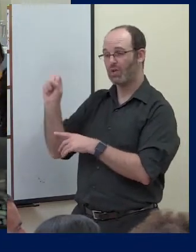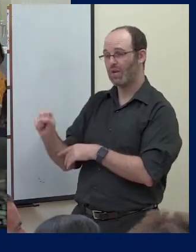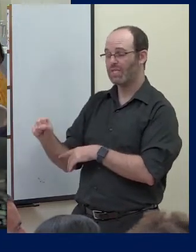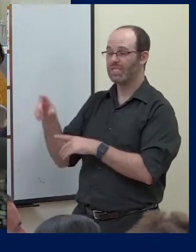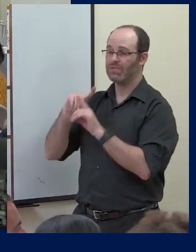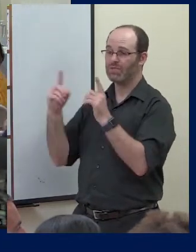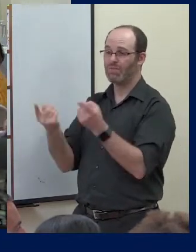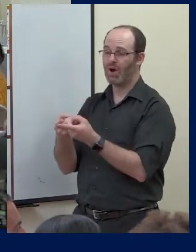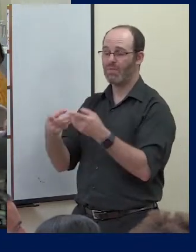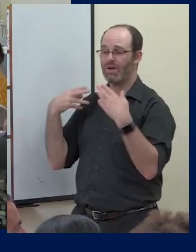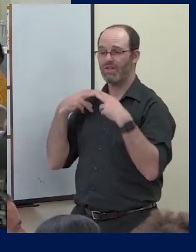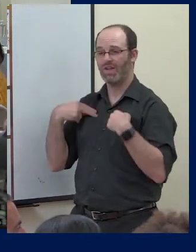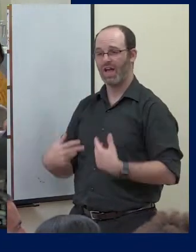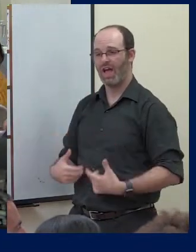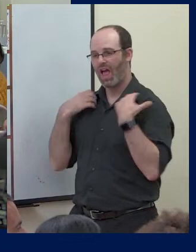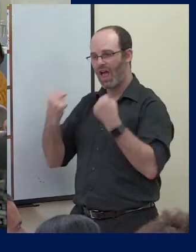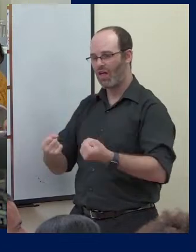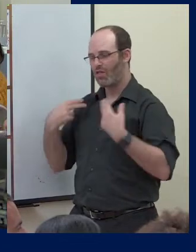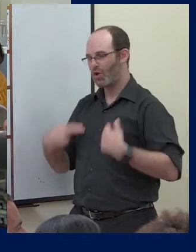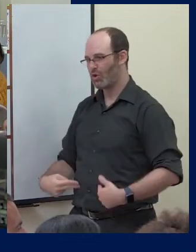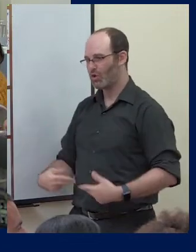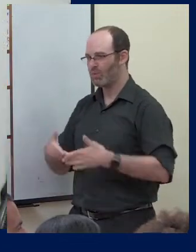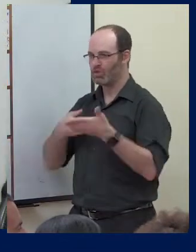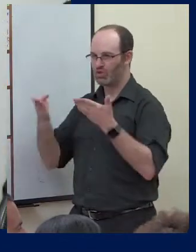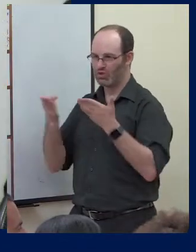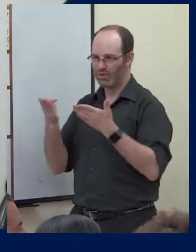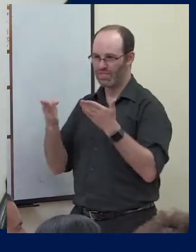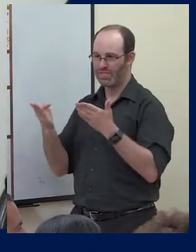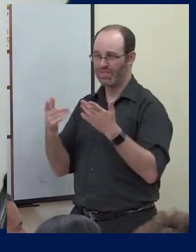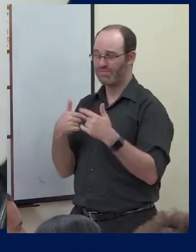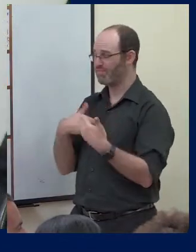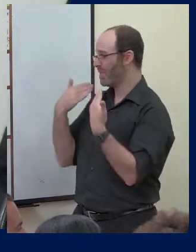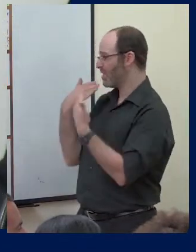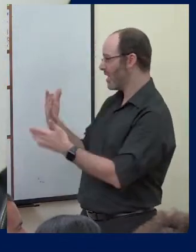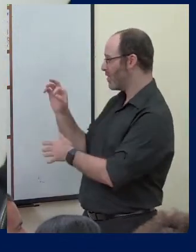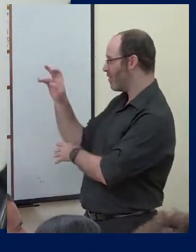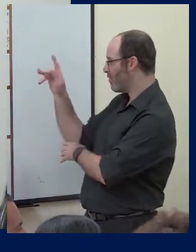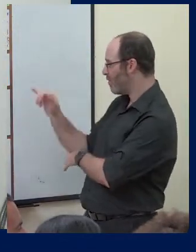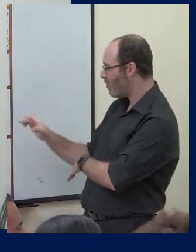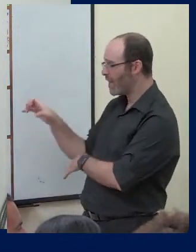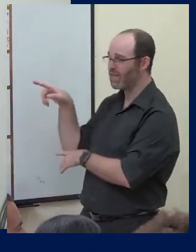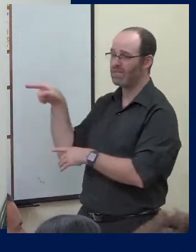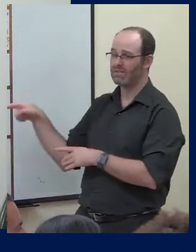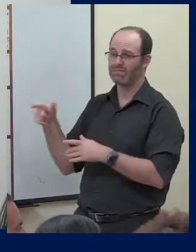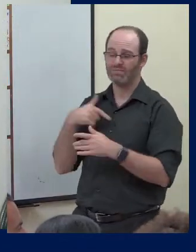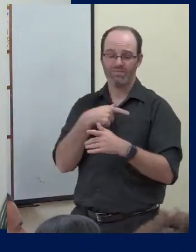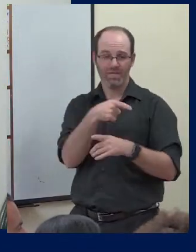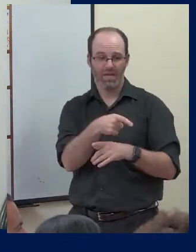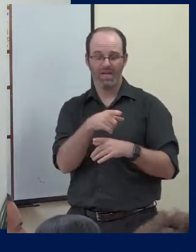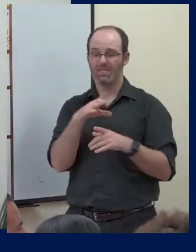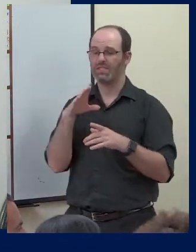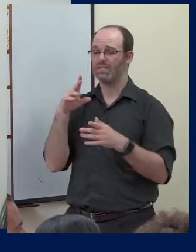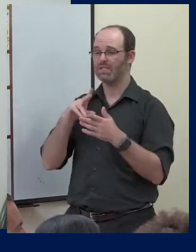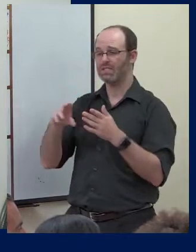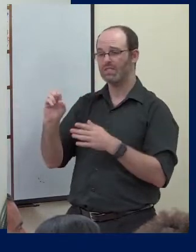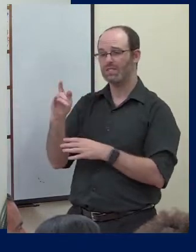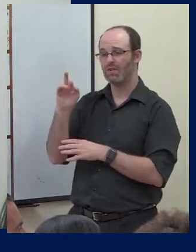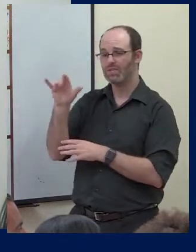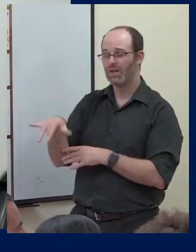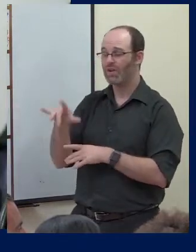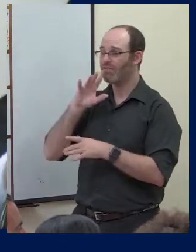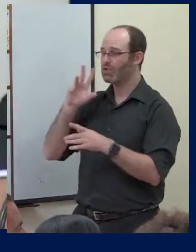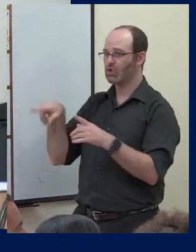I would echo the secretary's comments about how clearly save space this is for the folks